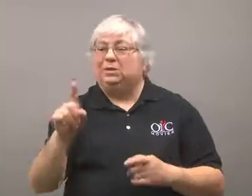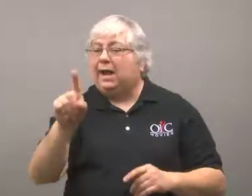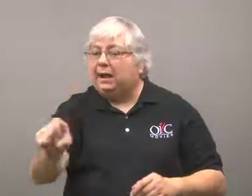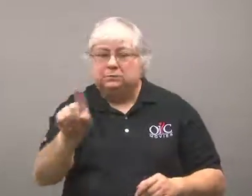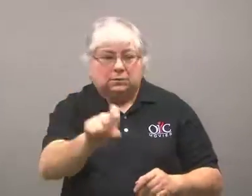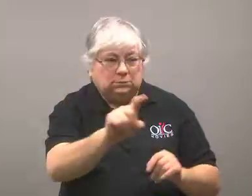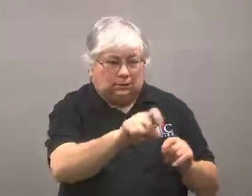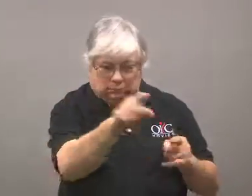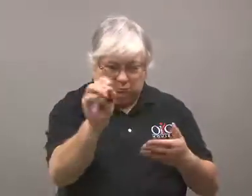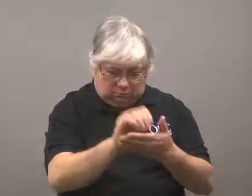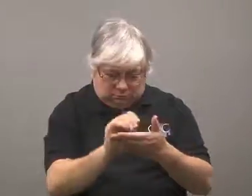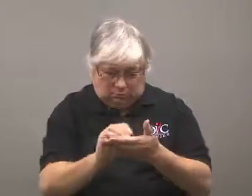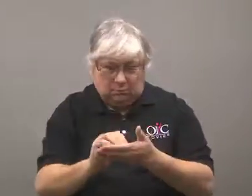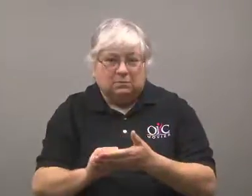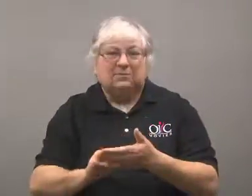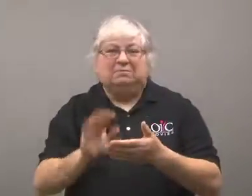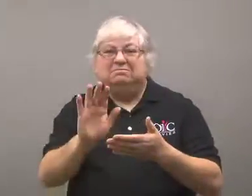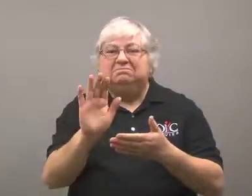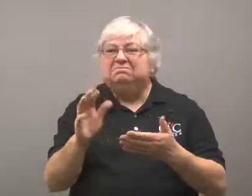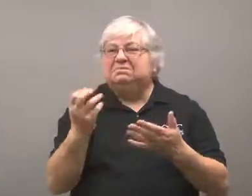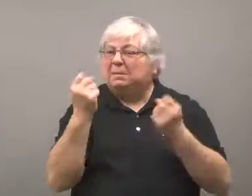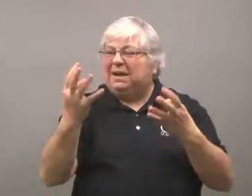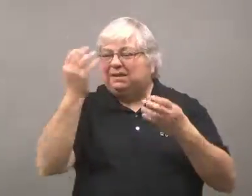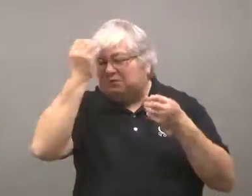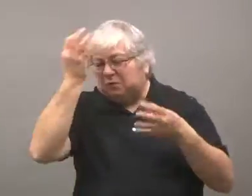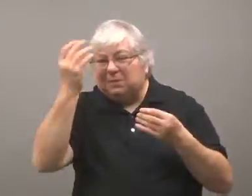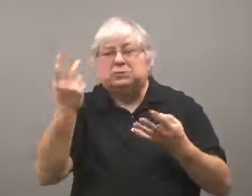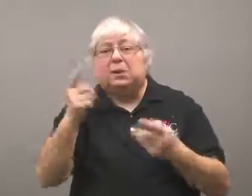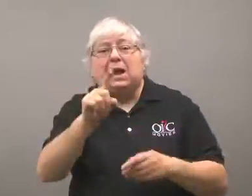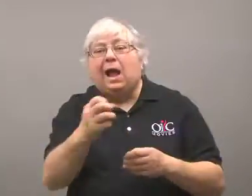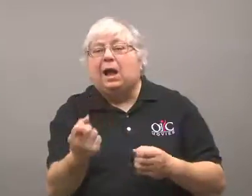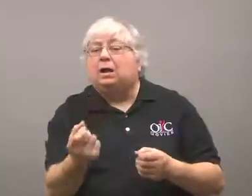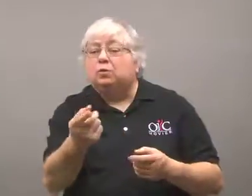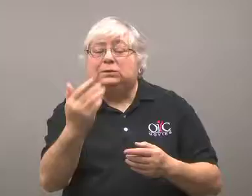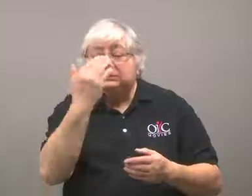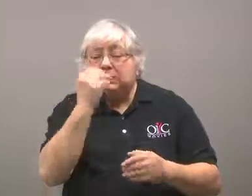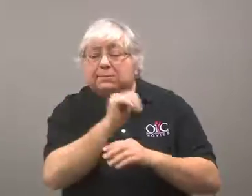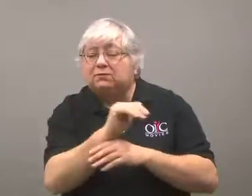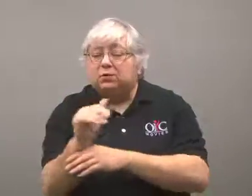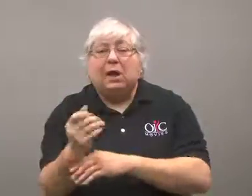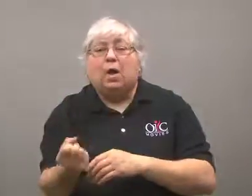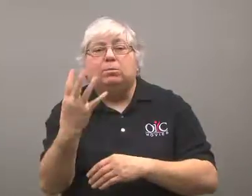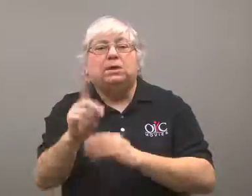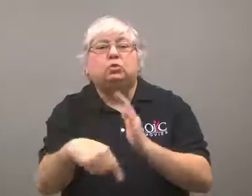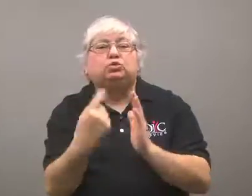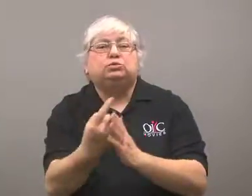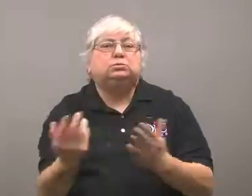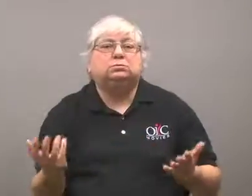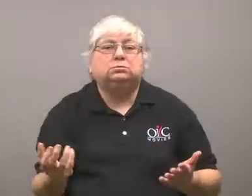Participants were surveyed about things like how many hours a night they slept,